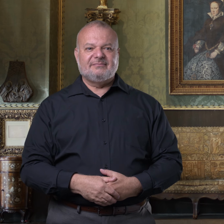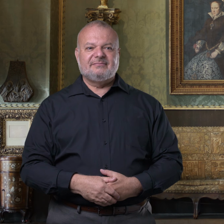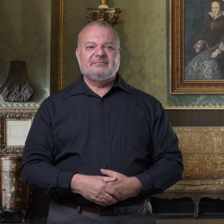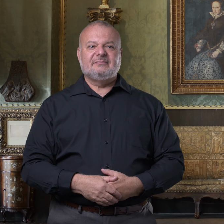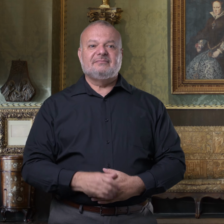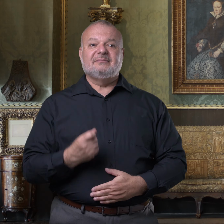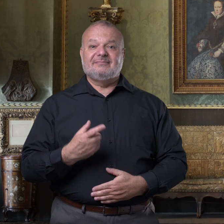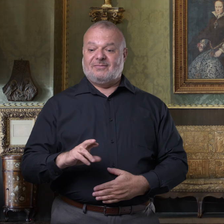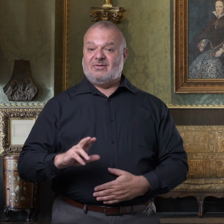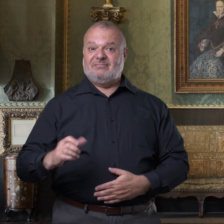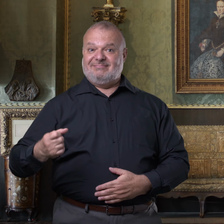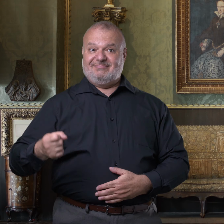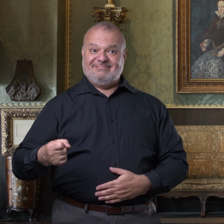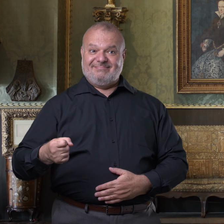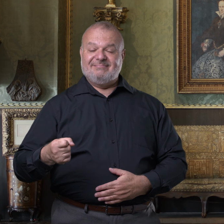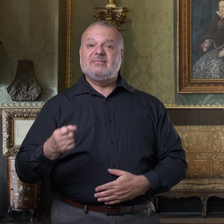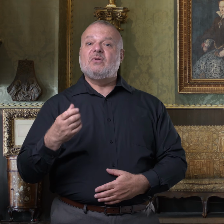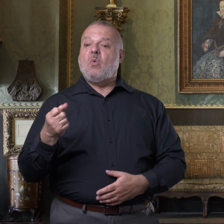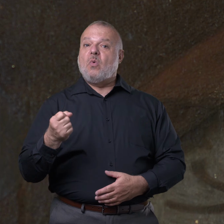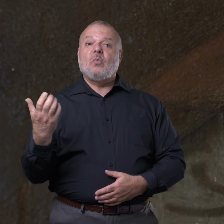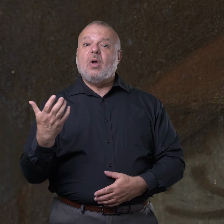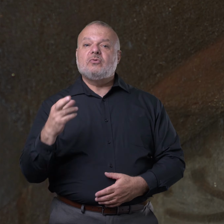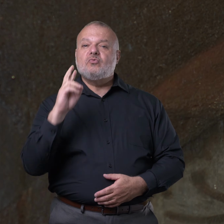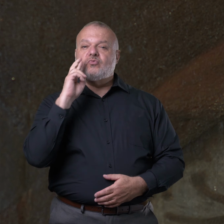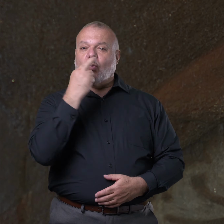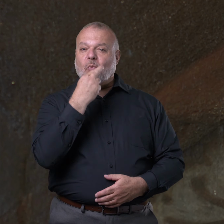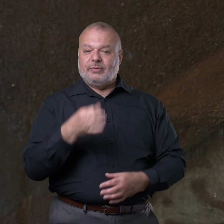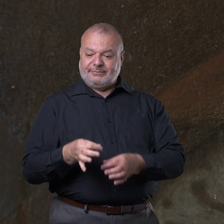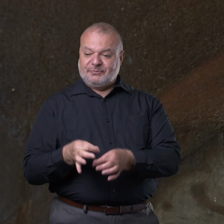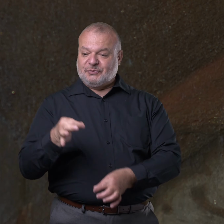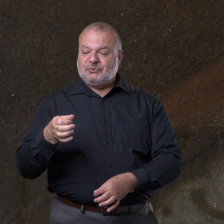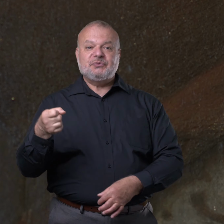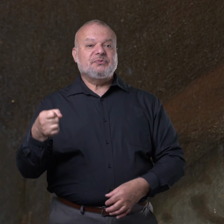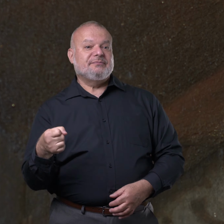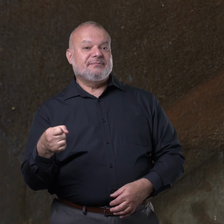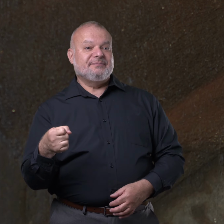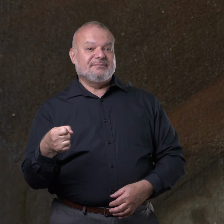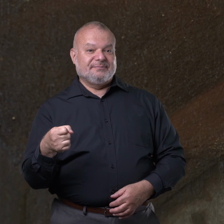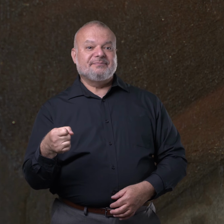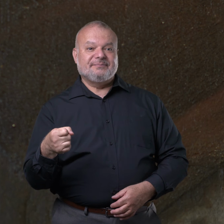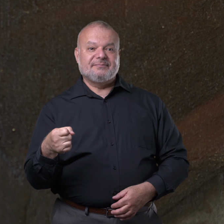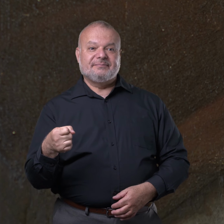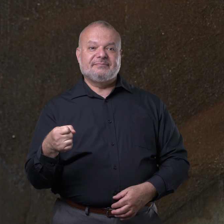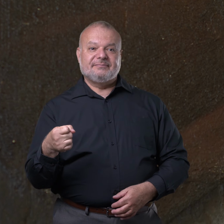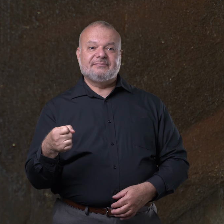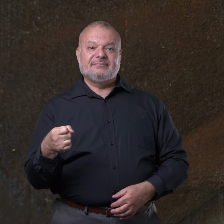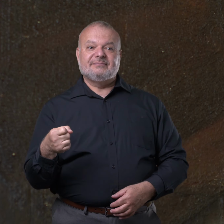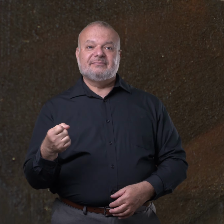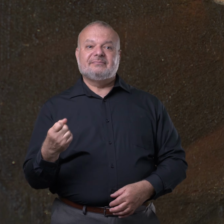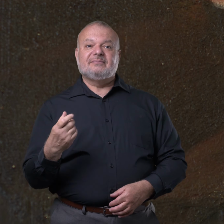blouse. In her right hand, she holds a red and white Tudor rose,